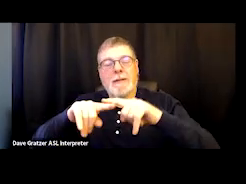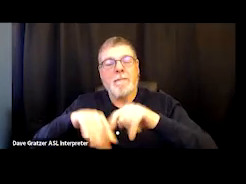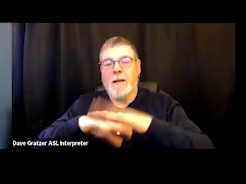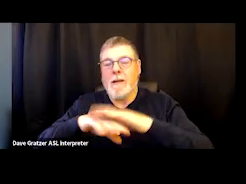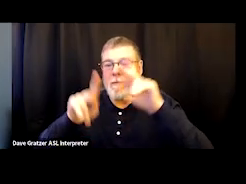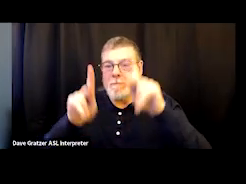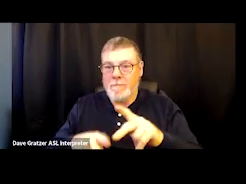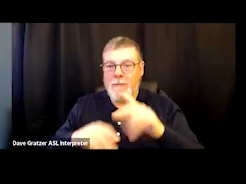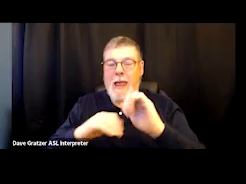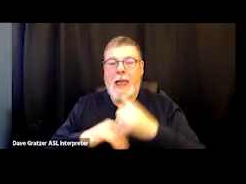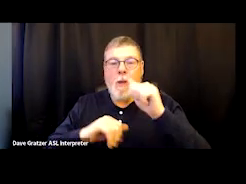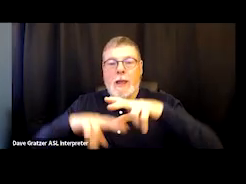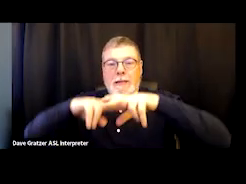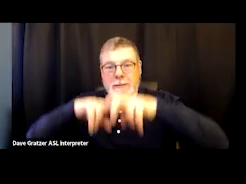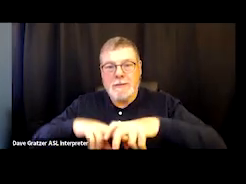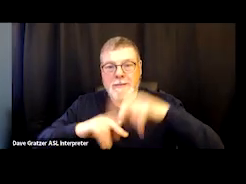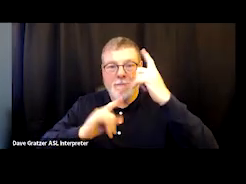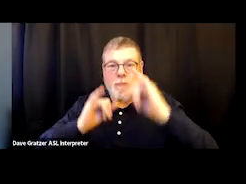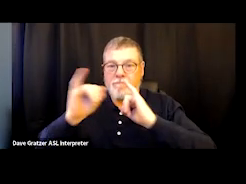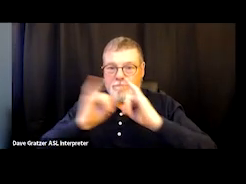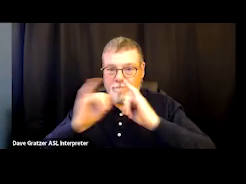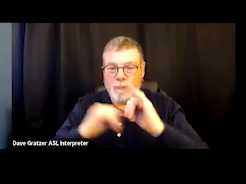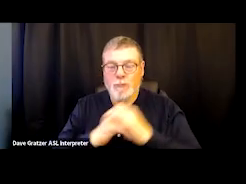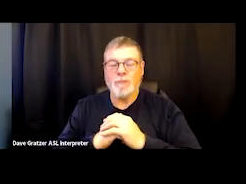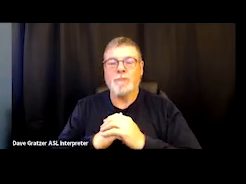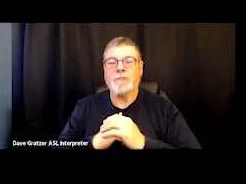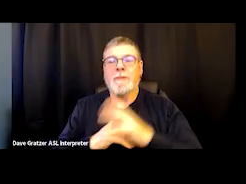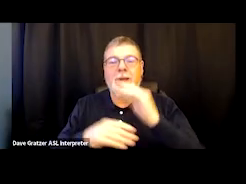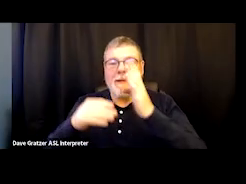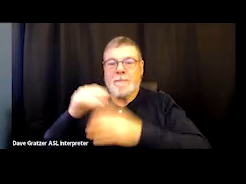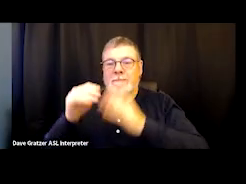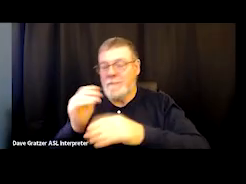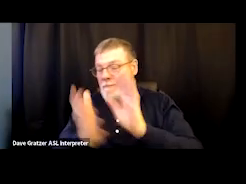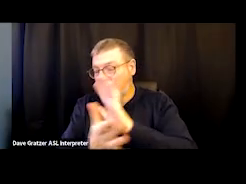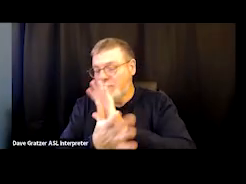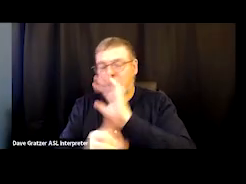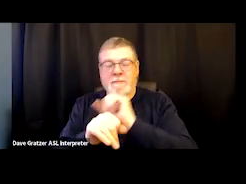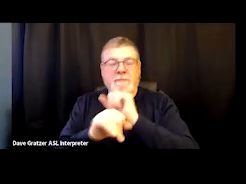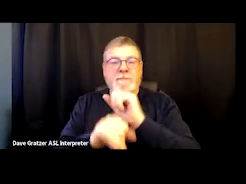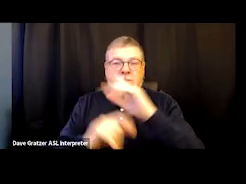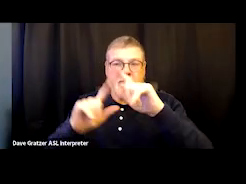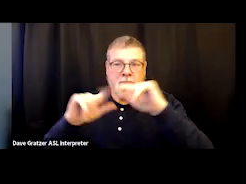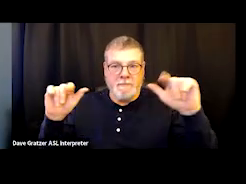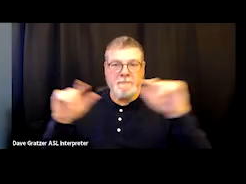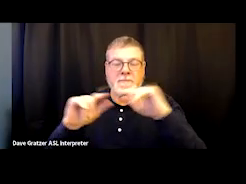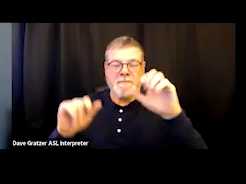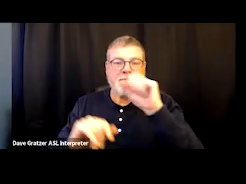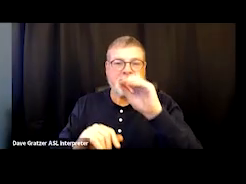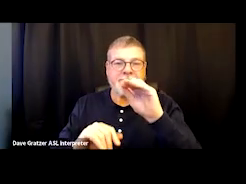how long they're able to sit with you for interviews, and to complete Social Security forms, et cetera. So you might kinda have to spread out the visits